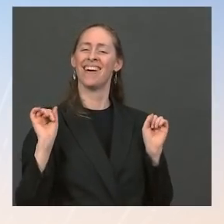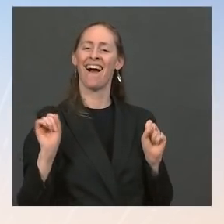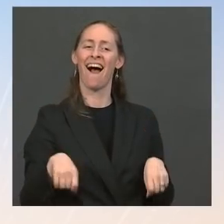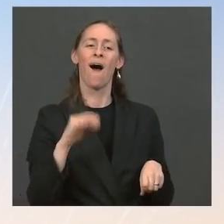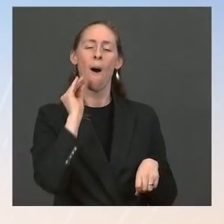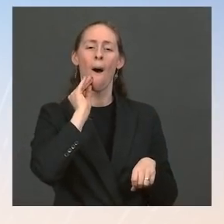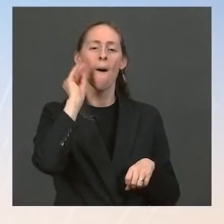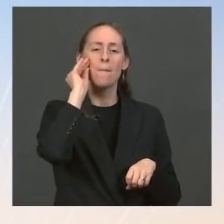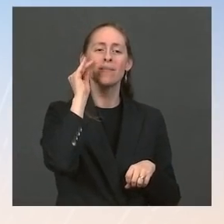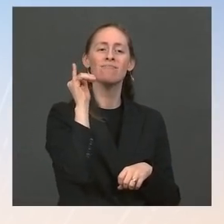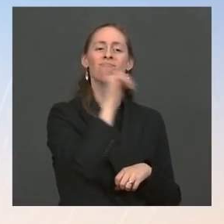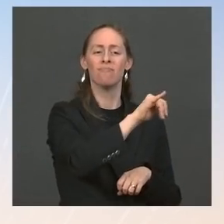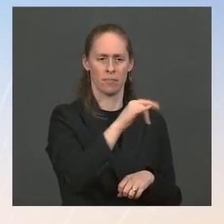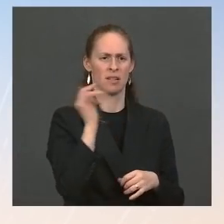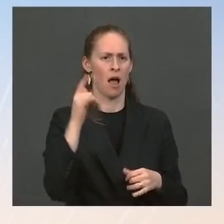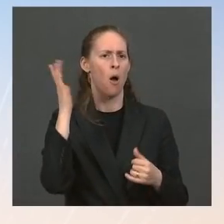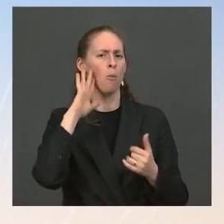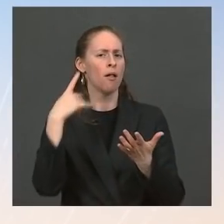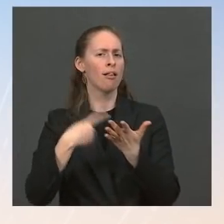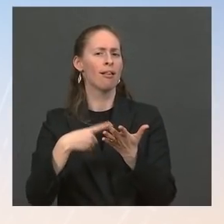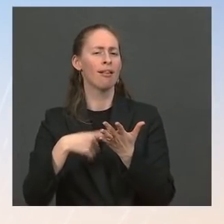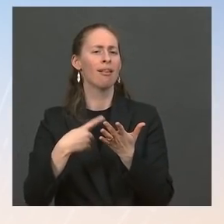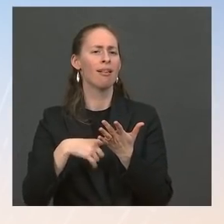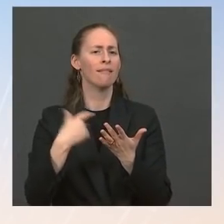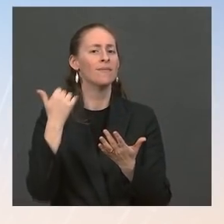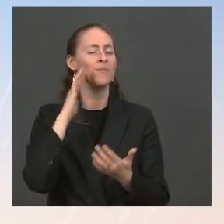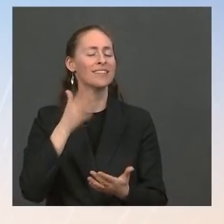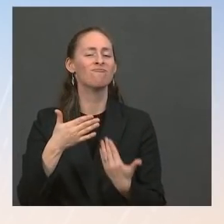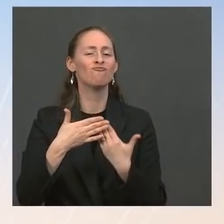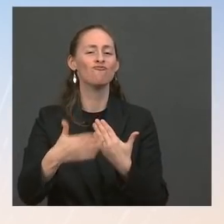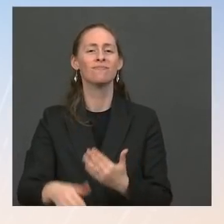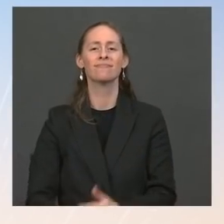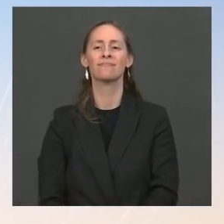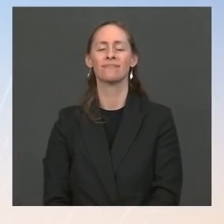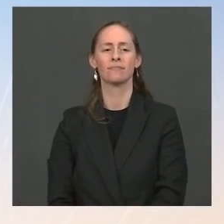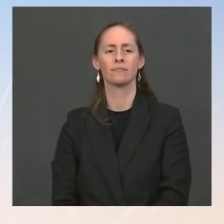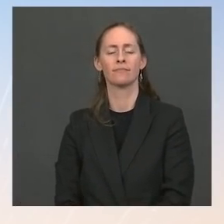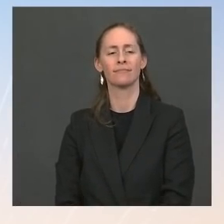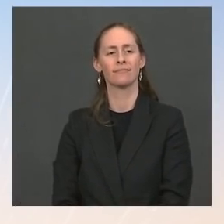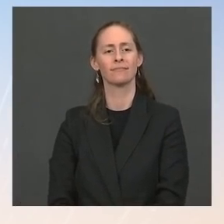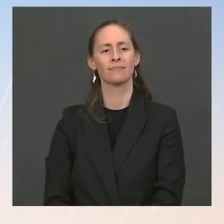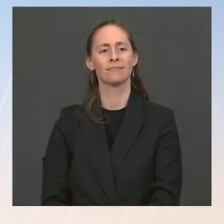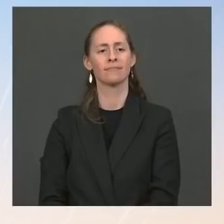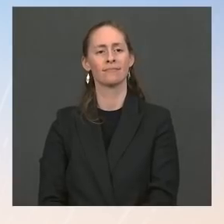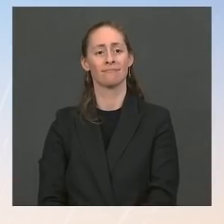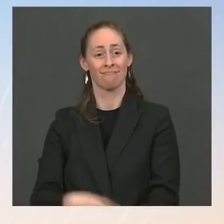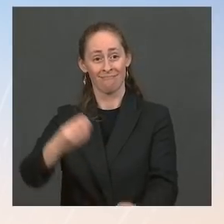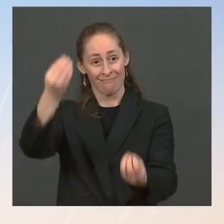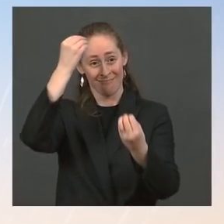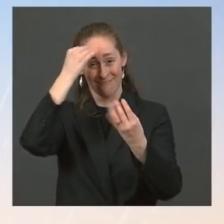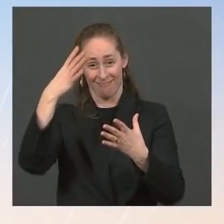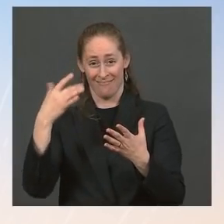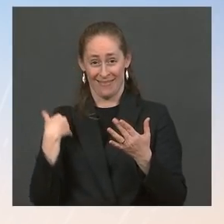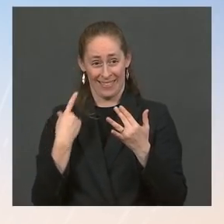in the weeks and -- days, weeks, and months ahead. But we're just at the beginning of implementation, and we're eager to get it started as quickly as possible.